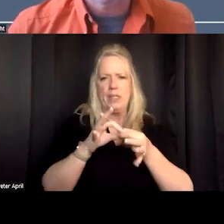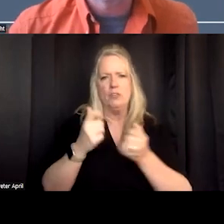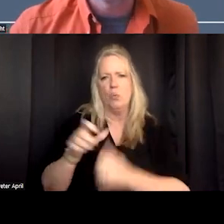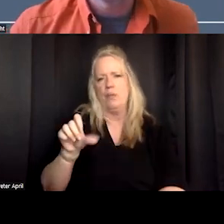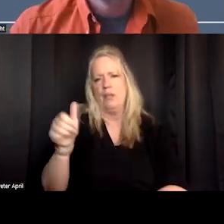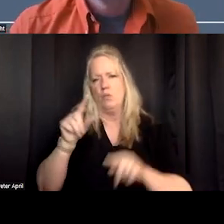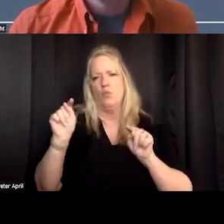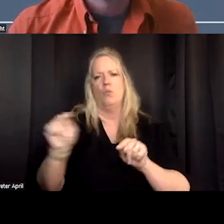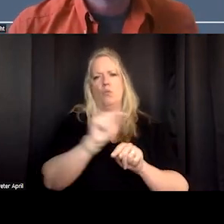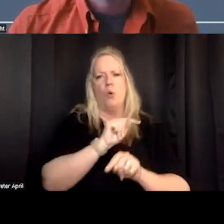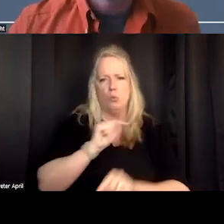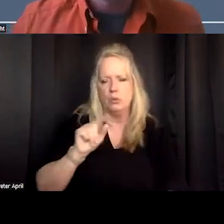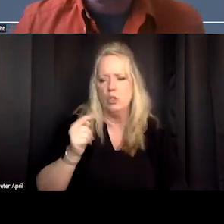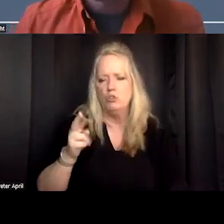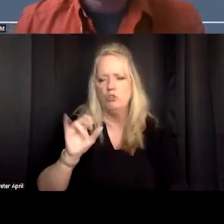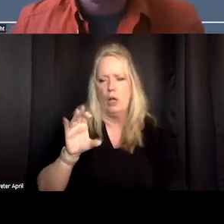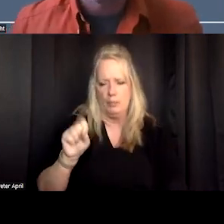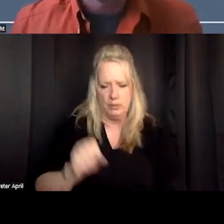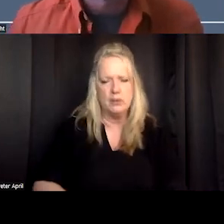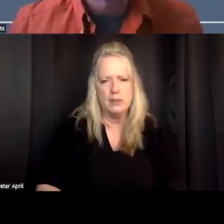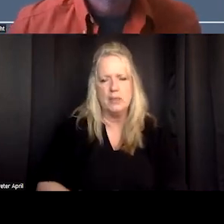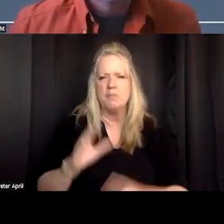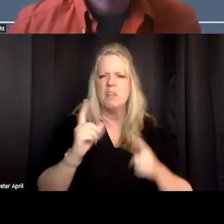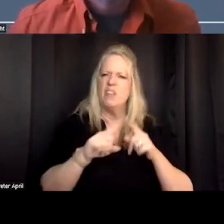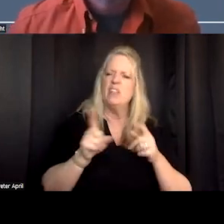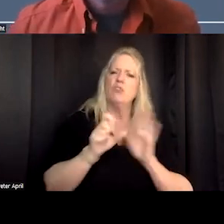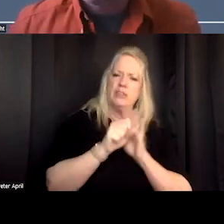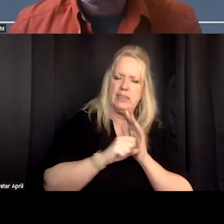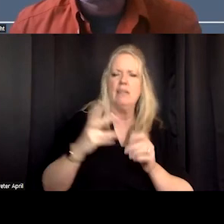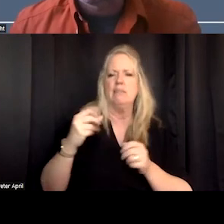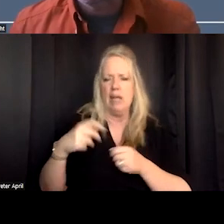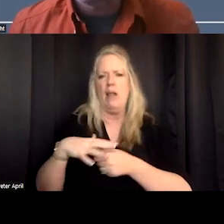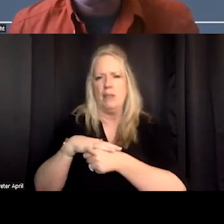AND, AND, THROUGH THE TRIBES AND STATES AND TERRITORIES. HERE IS A LINK IF YOU